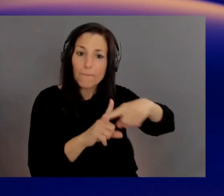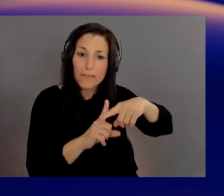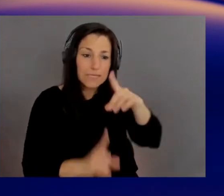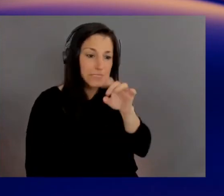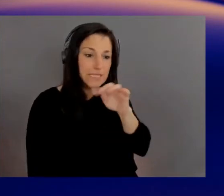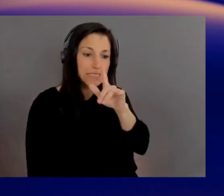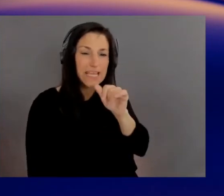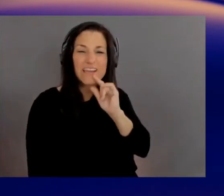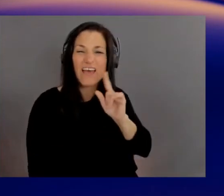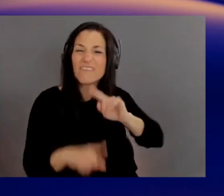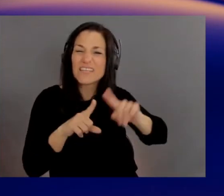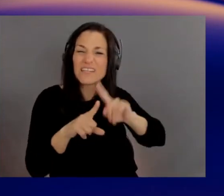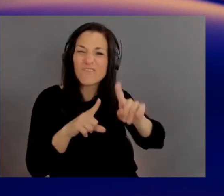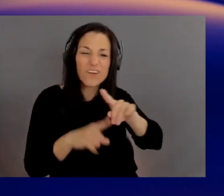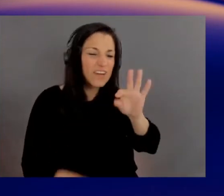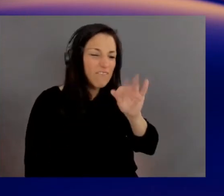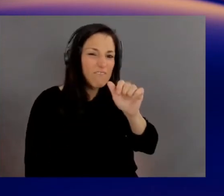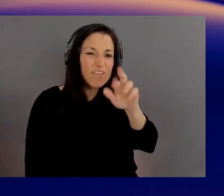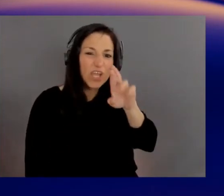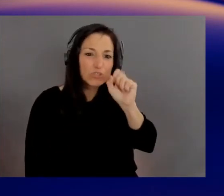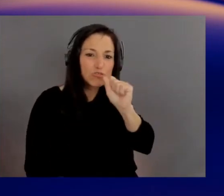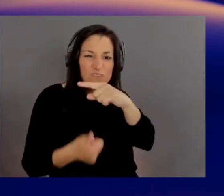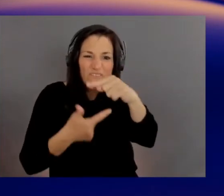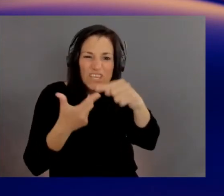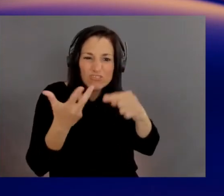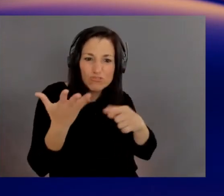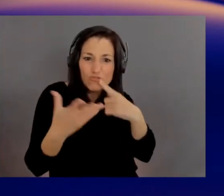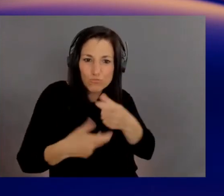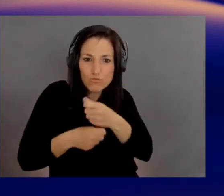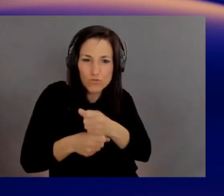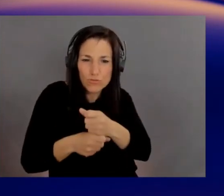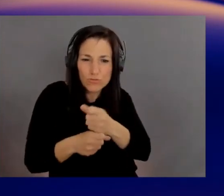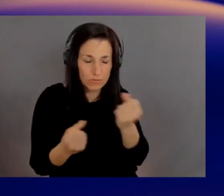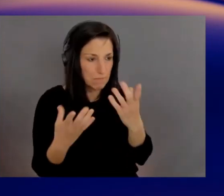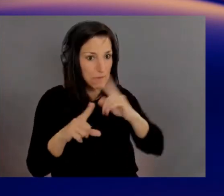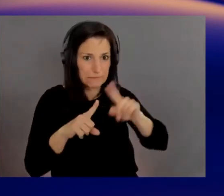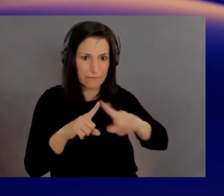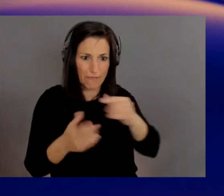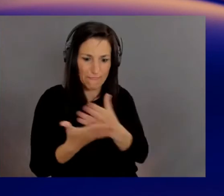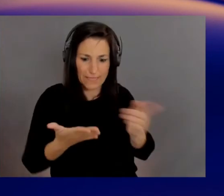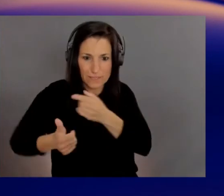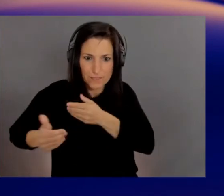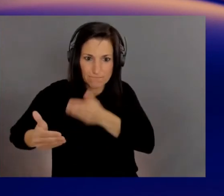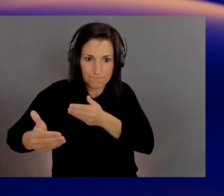So there's a lot of artifacts along the way that that you have. Cool. Well, can you tell us more about